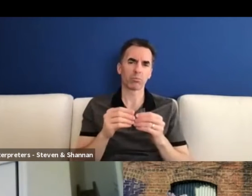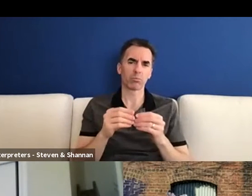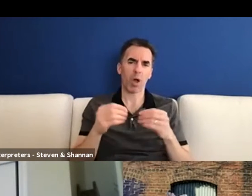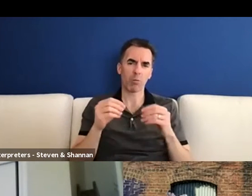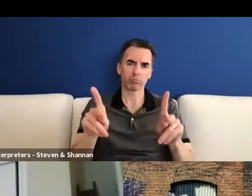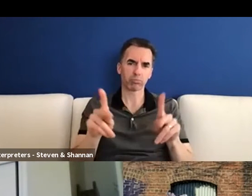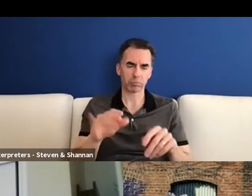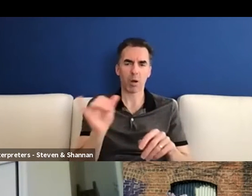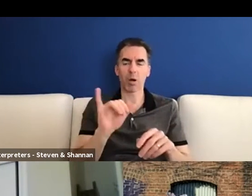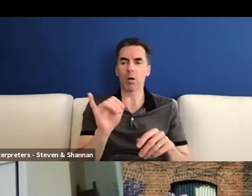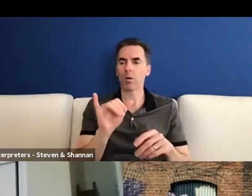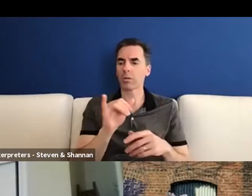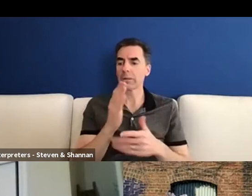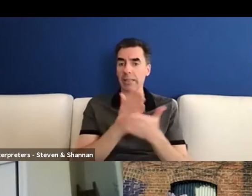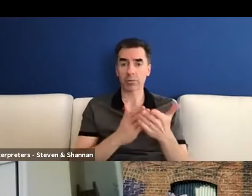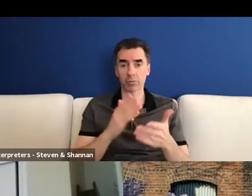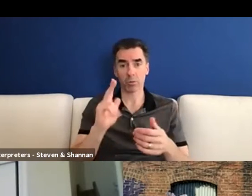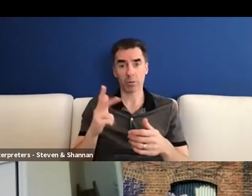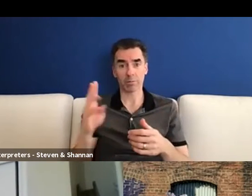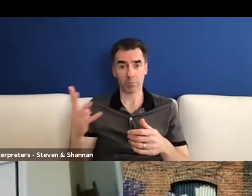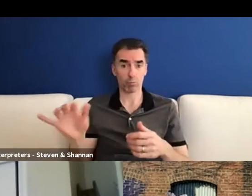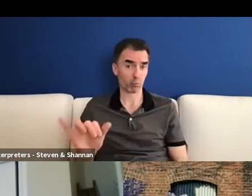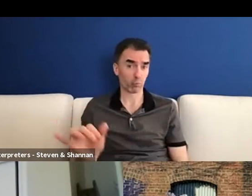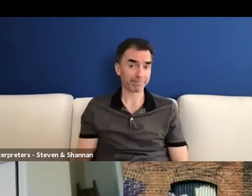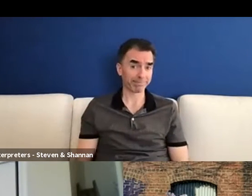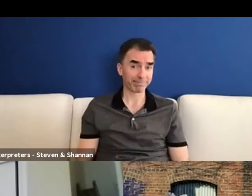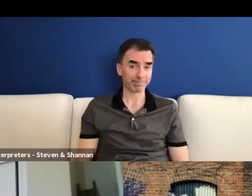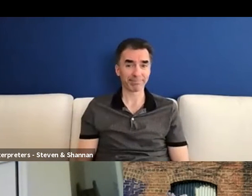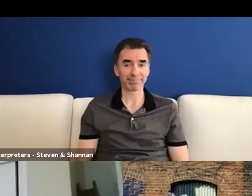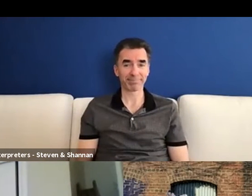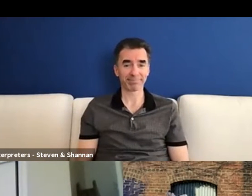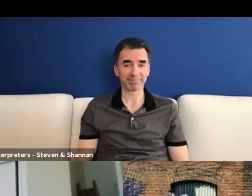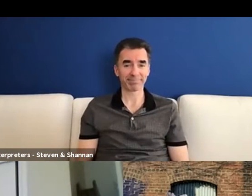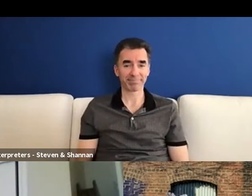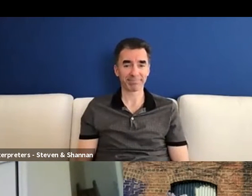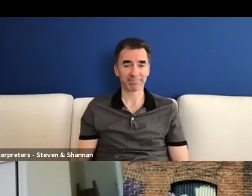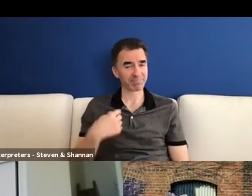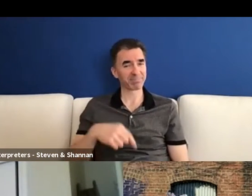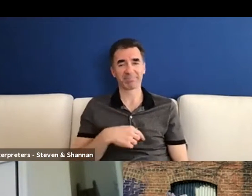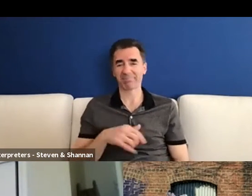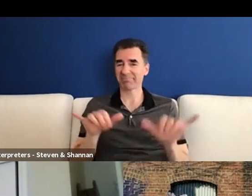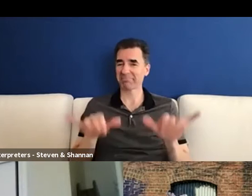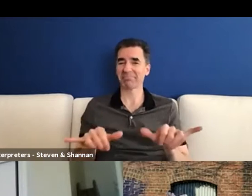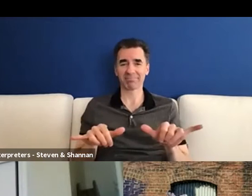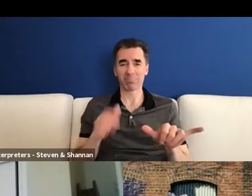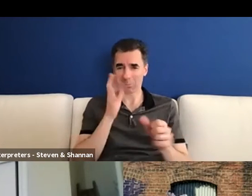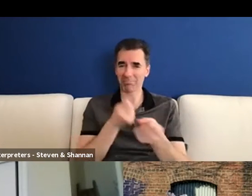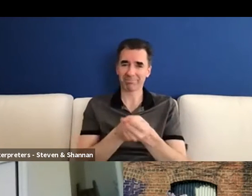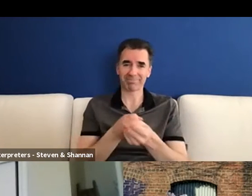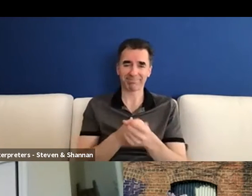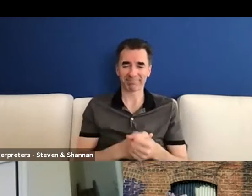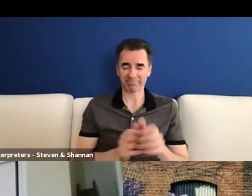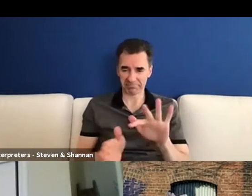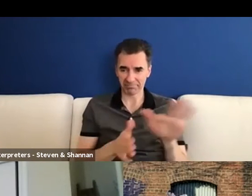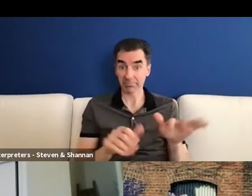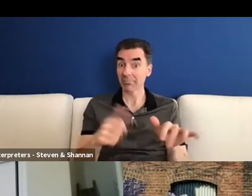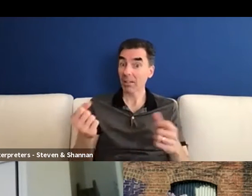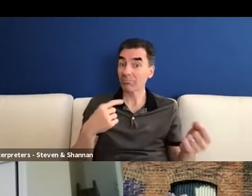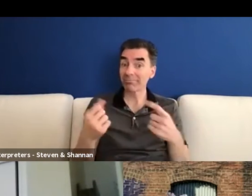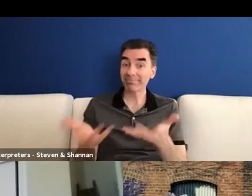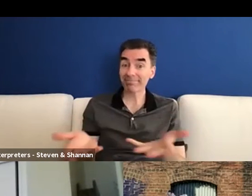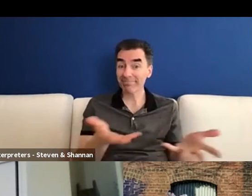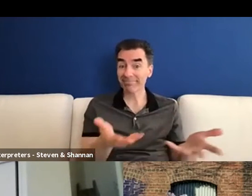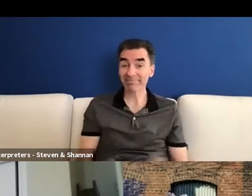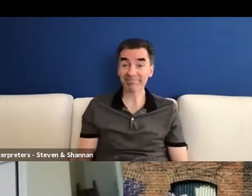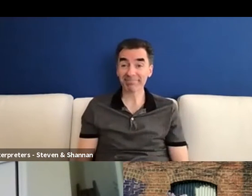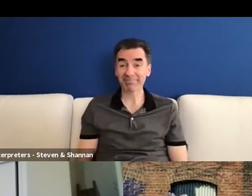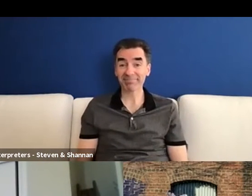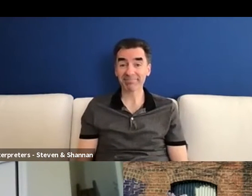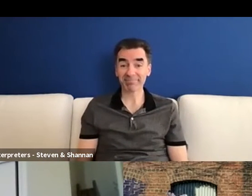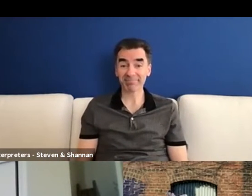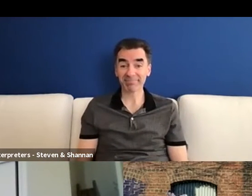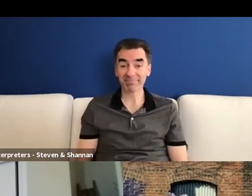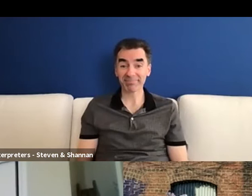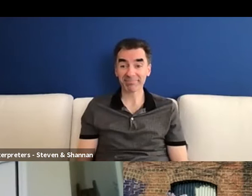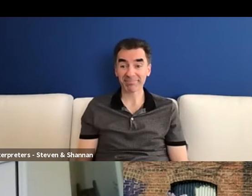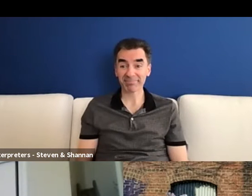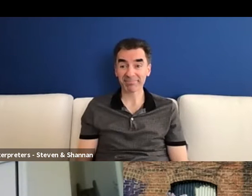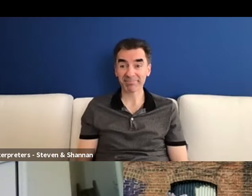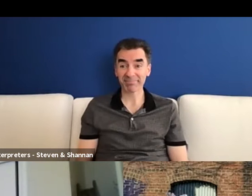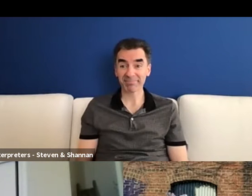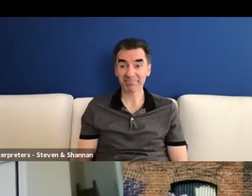four. Also. We're here. Anyone else? burning question? While we're all waiting for Patricia see me back.